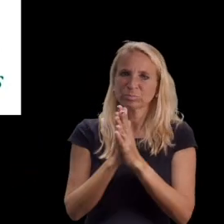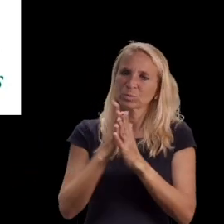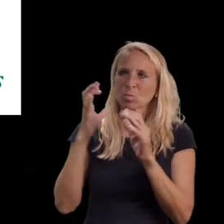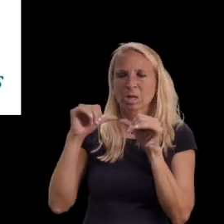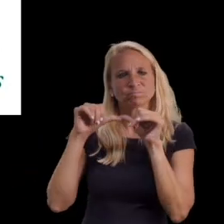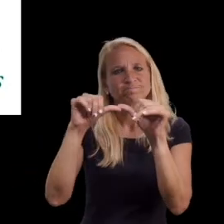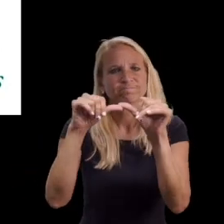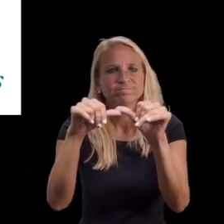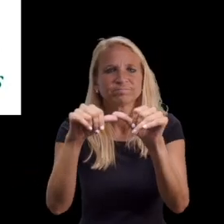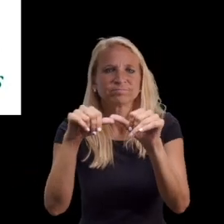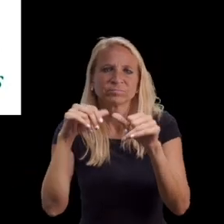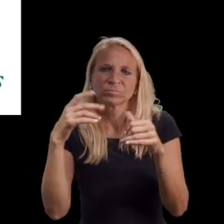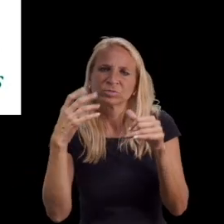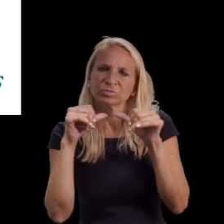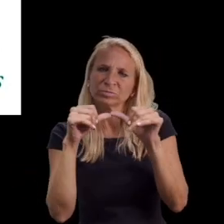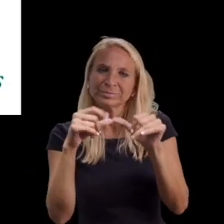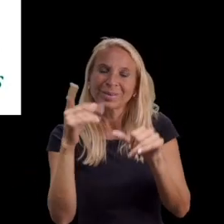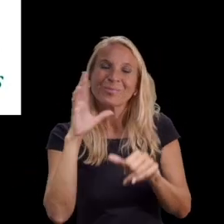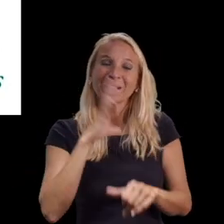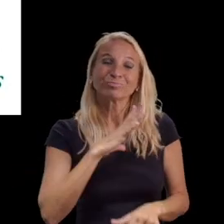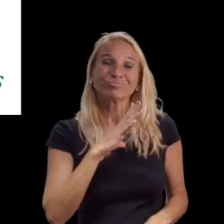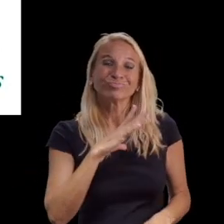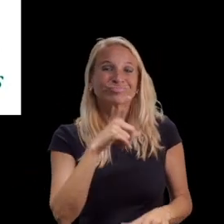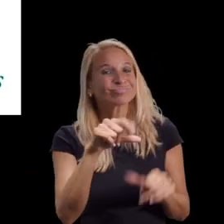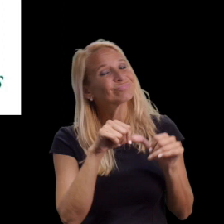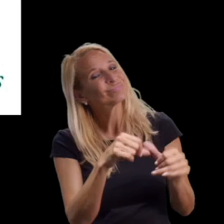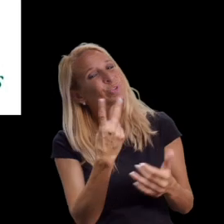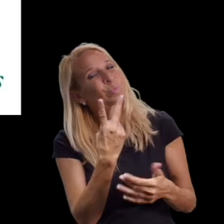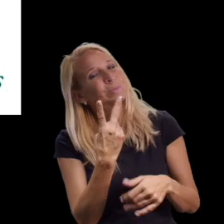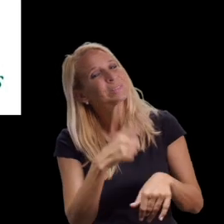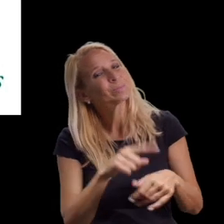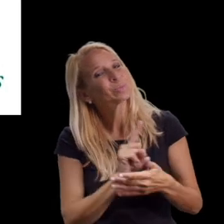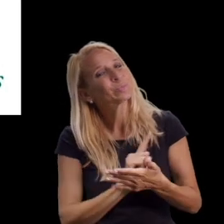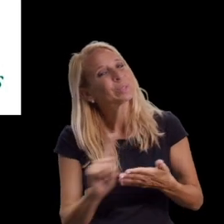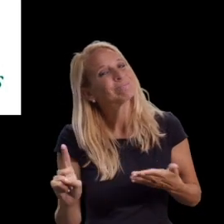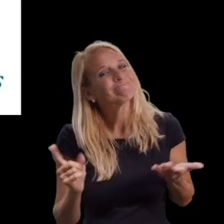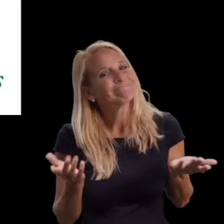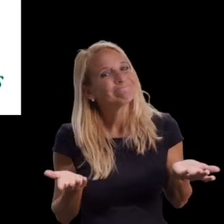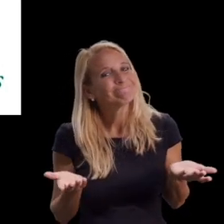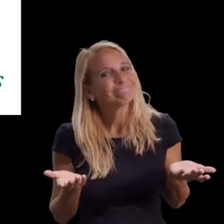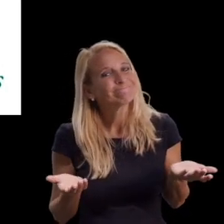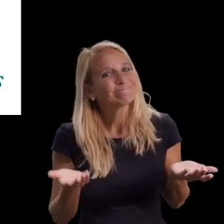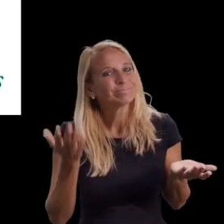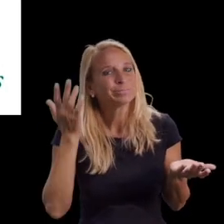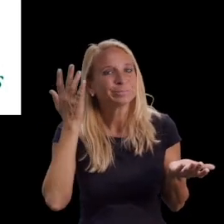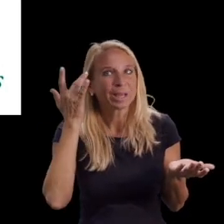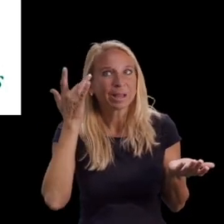it's gonna continue at the two times per week because you've been receiving the two times per week. If it's a new request,